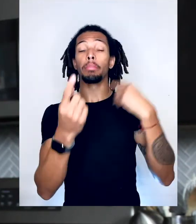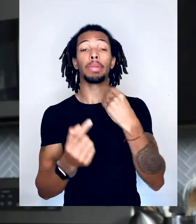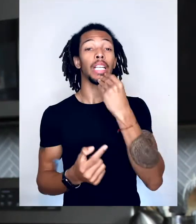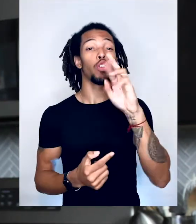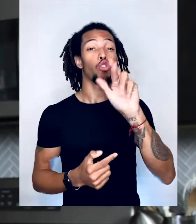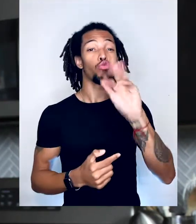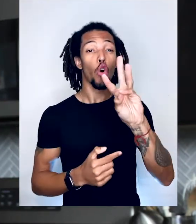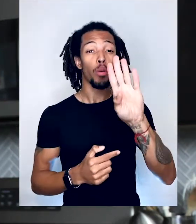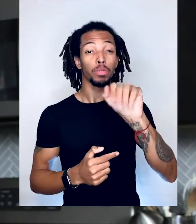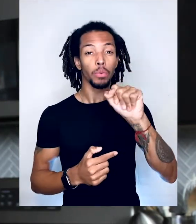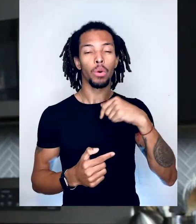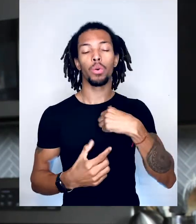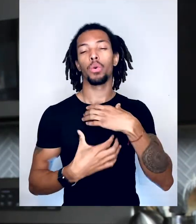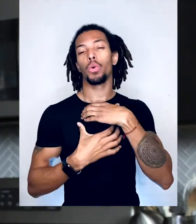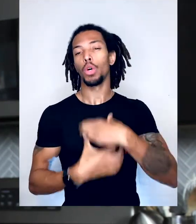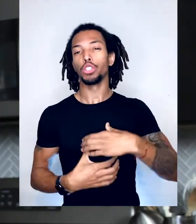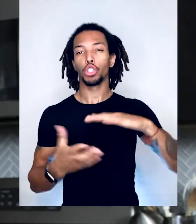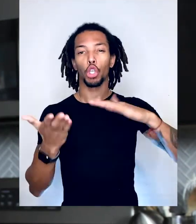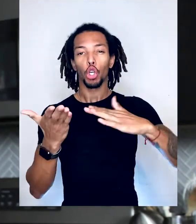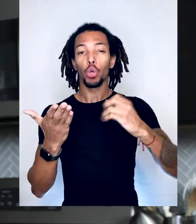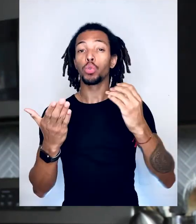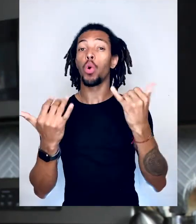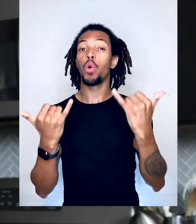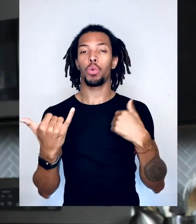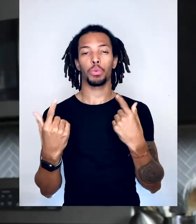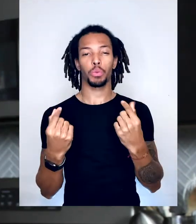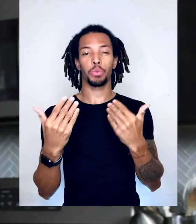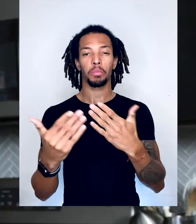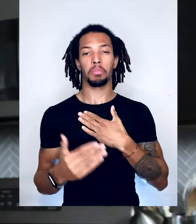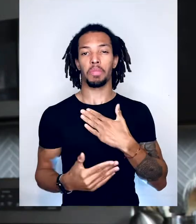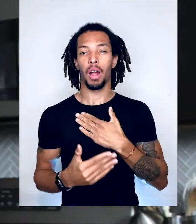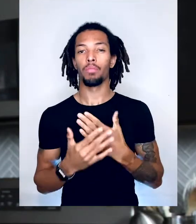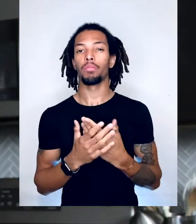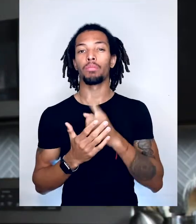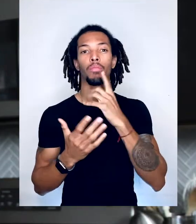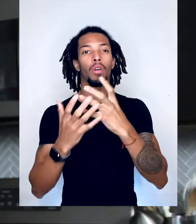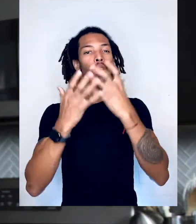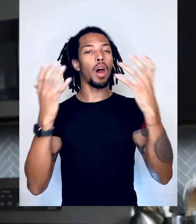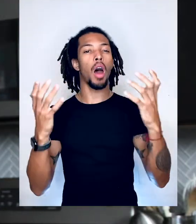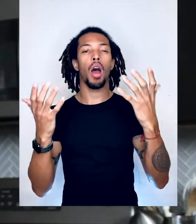sprout, I just wish it was cooked. So that's what I'm going to do with mine. And it's got a lot of